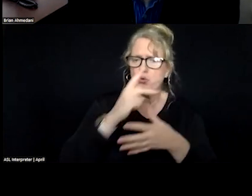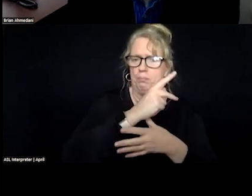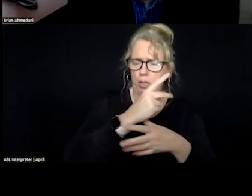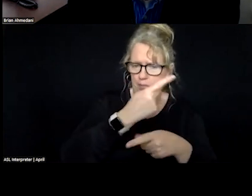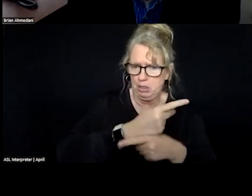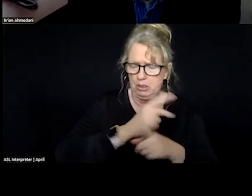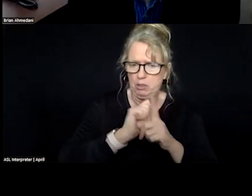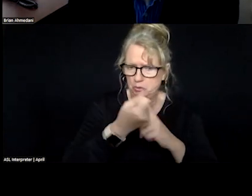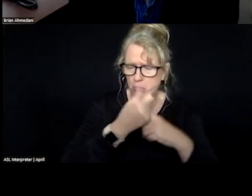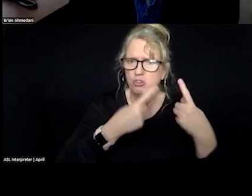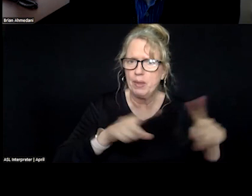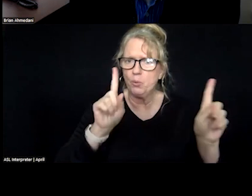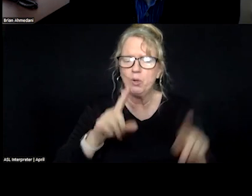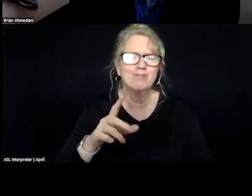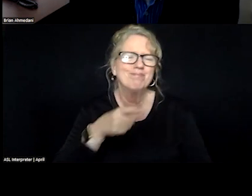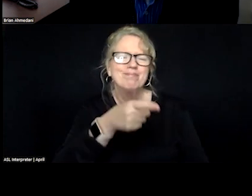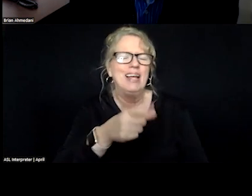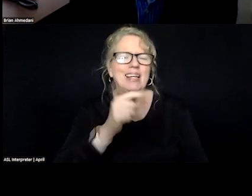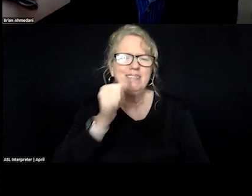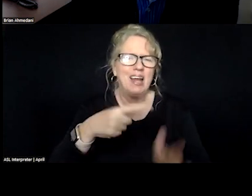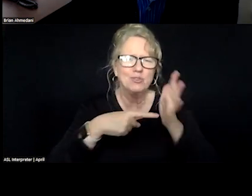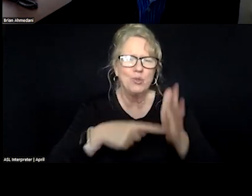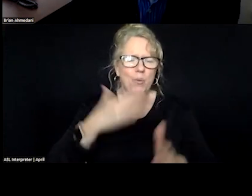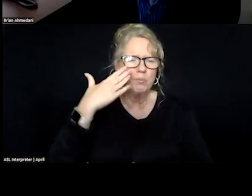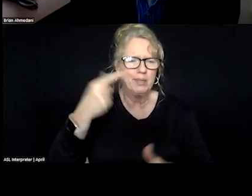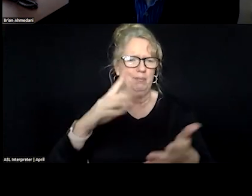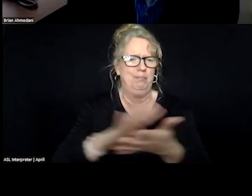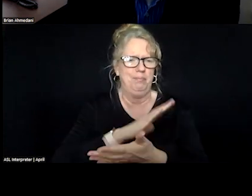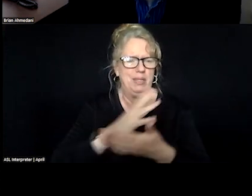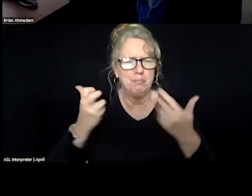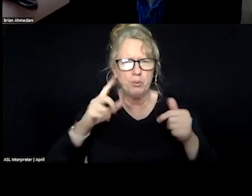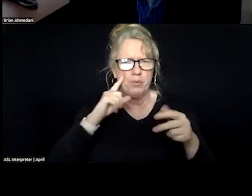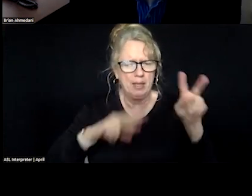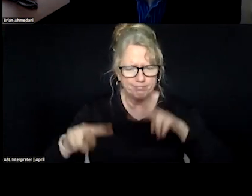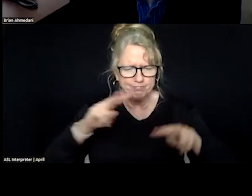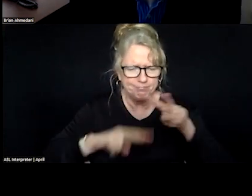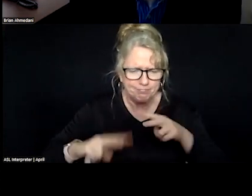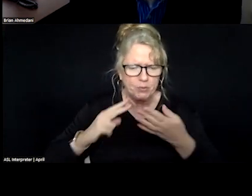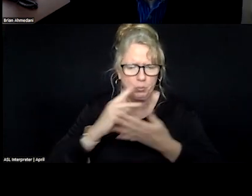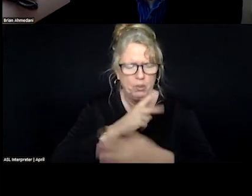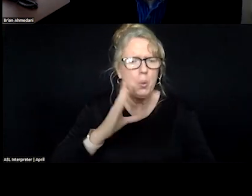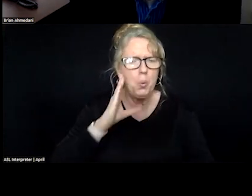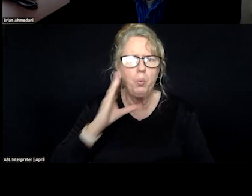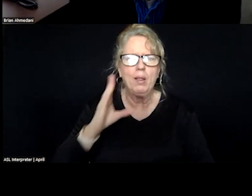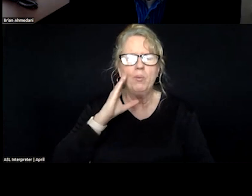I DON'T SHOW THAT BECAUSE ALL OF THE PAPERS ARE UNDER REVIEW.